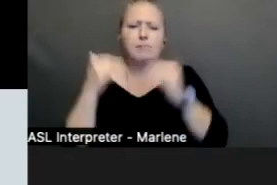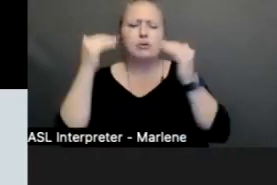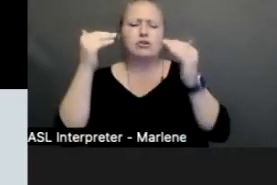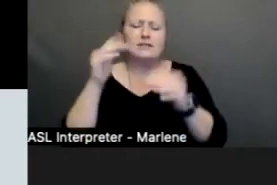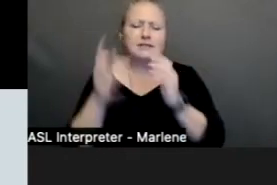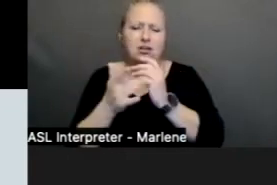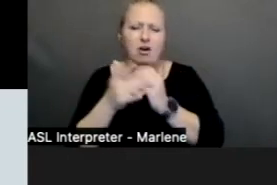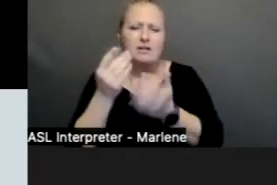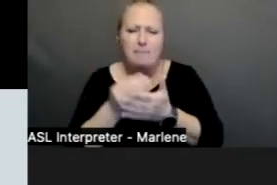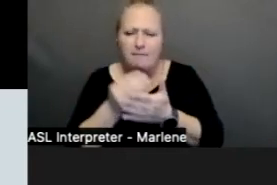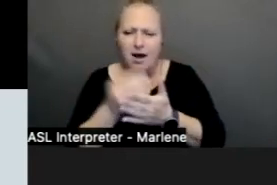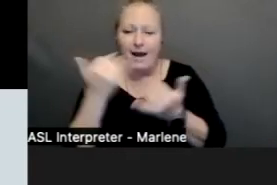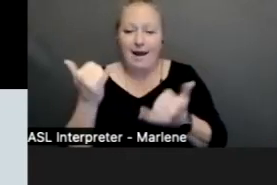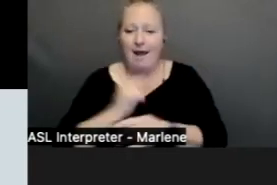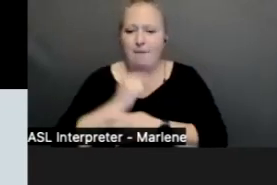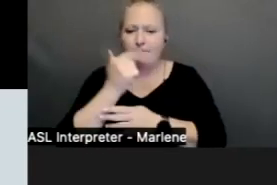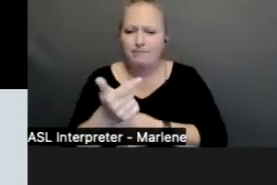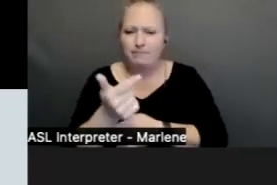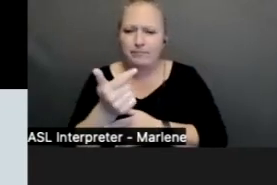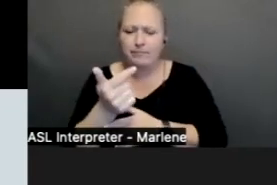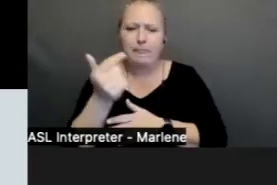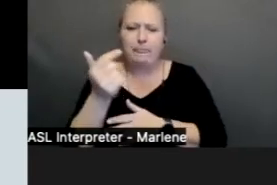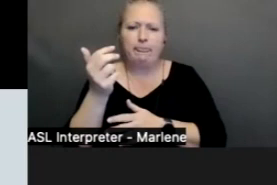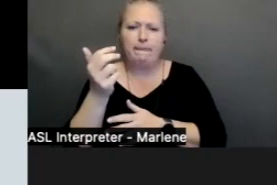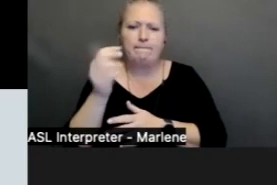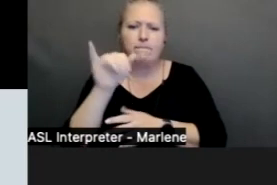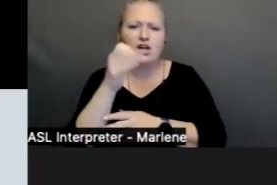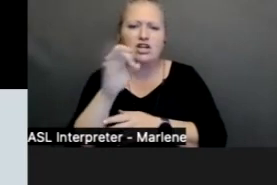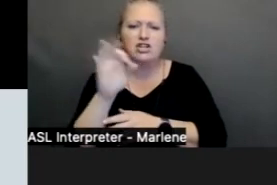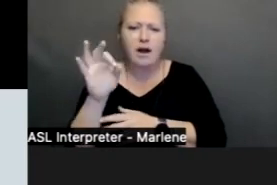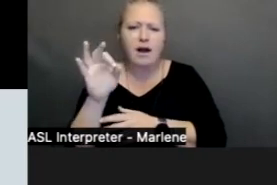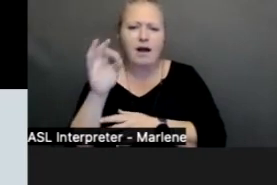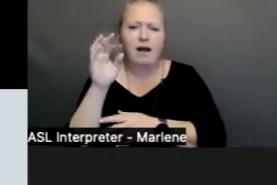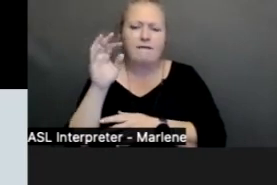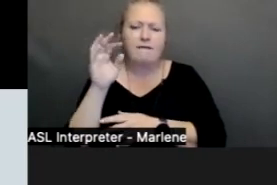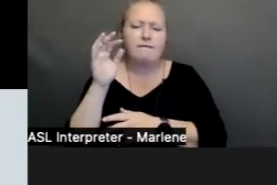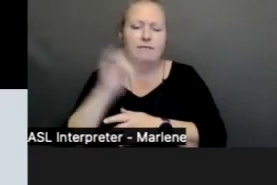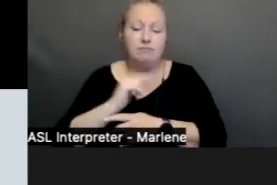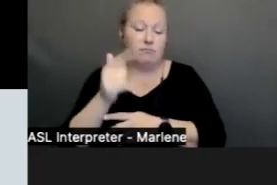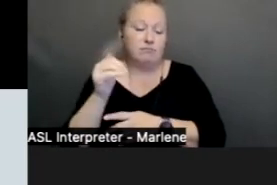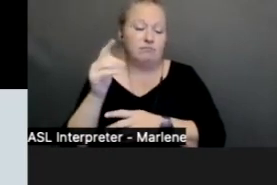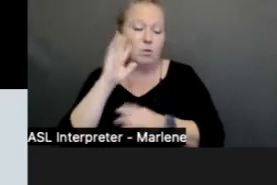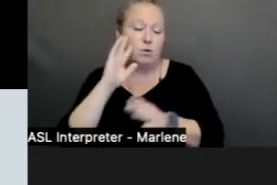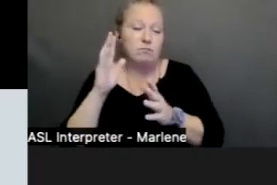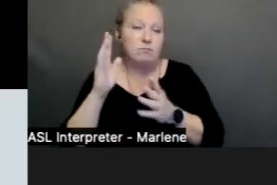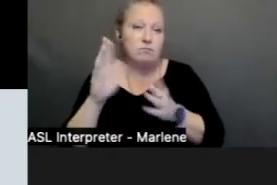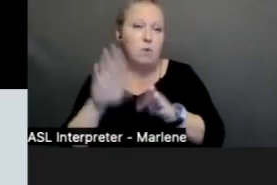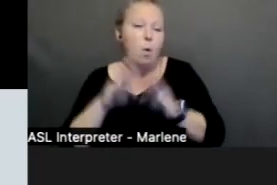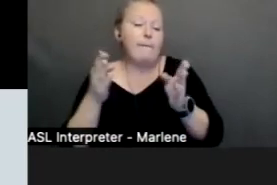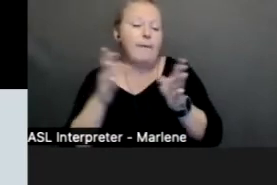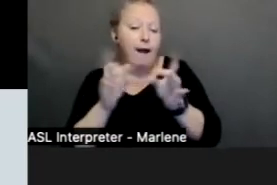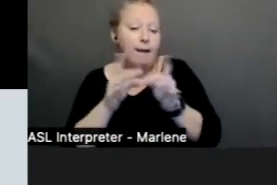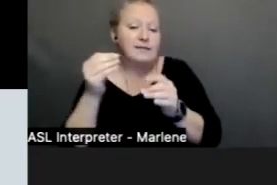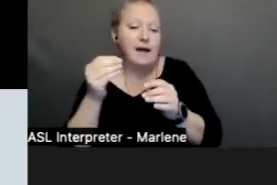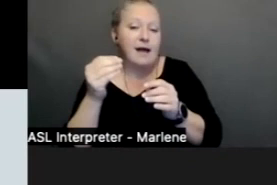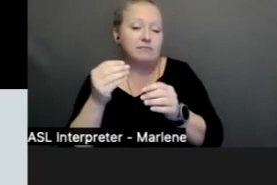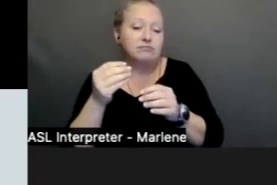to go ahead and hand it over to Geoff, for some of our opening opening comments and remarks on